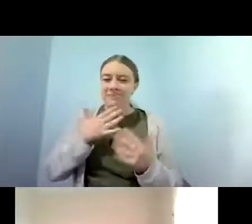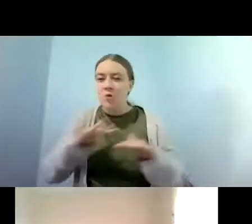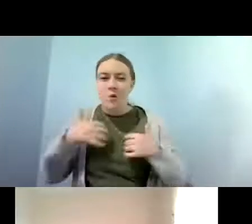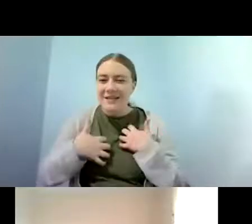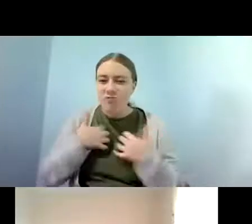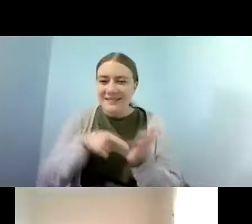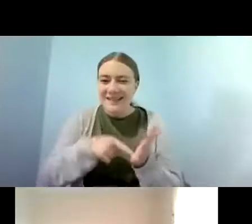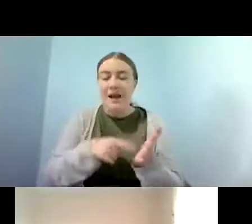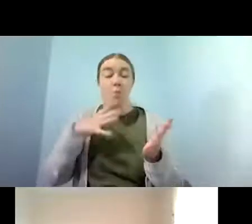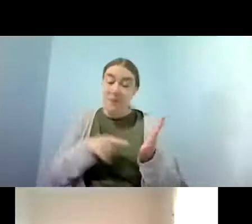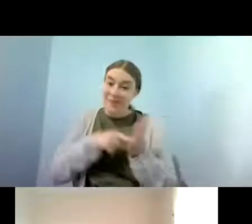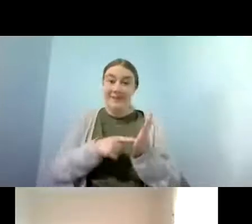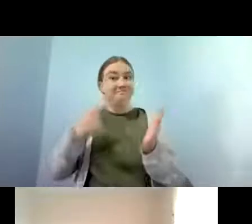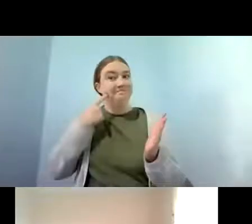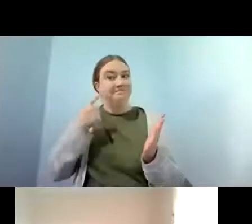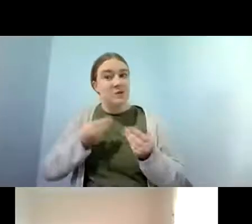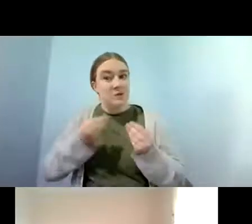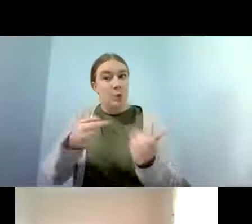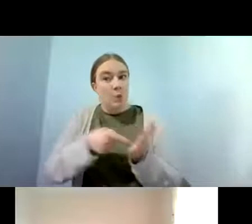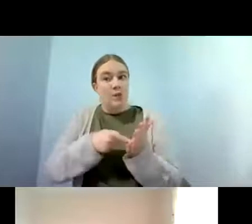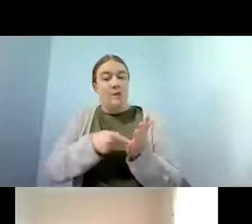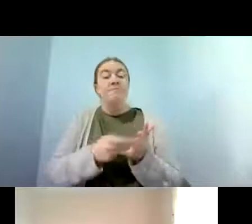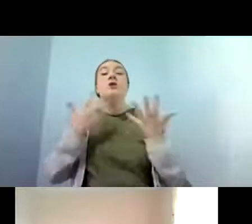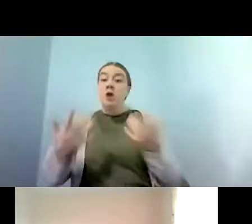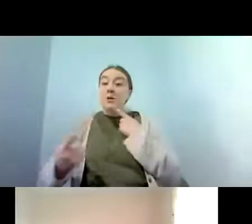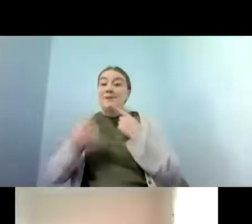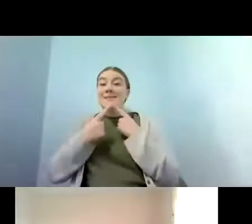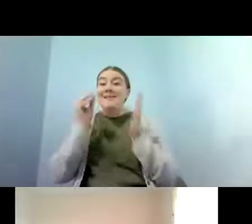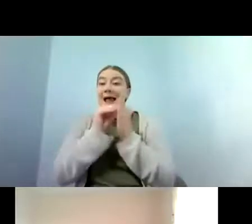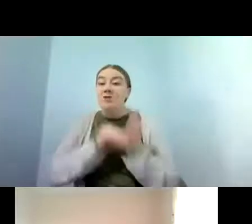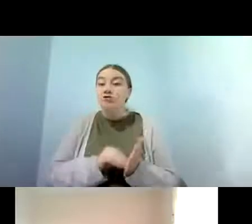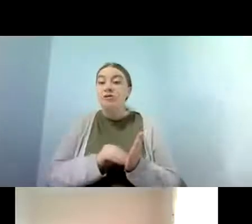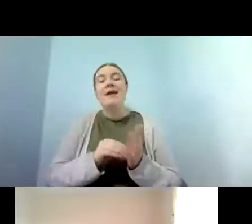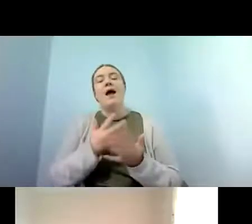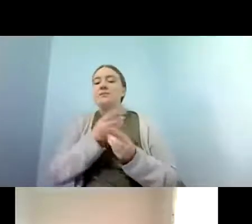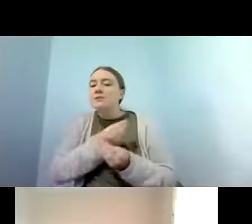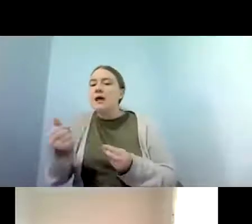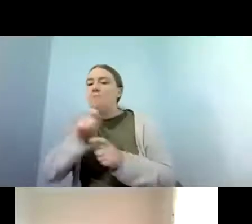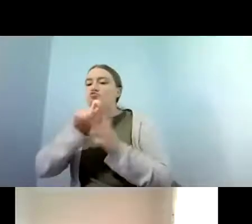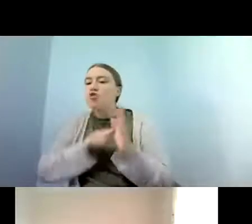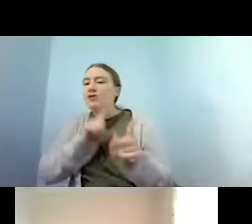so for data entry um projects do it in many different ways some still do it through paper